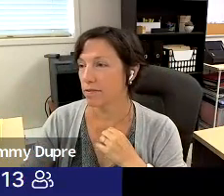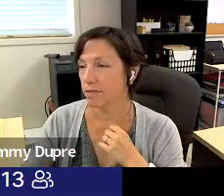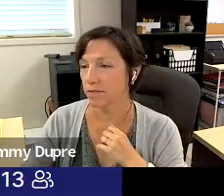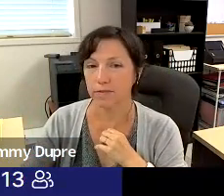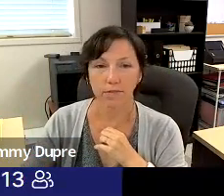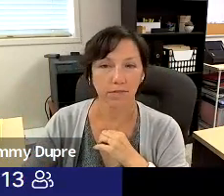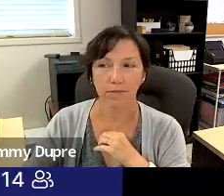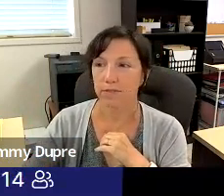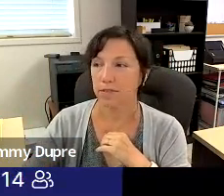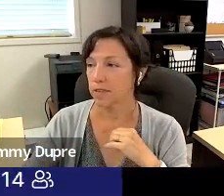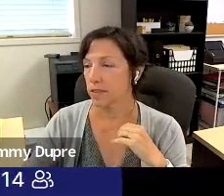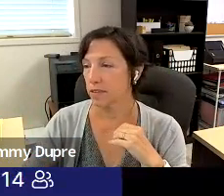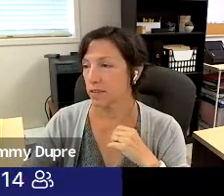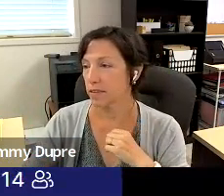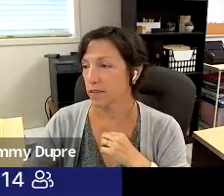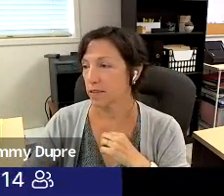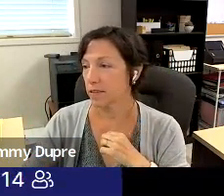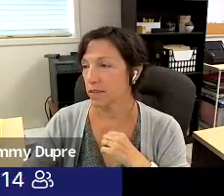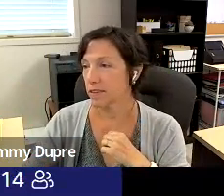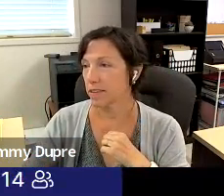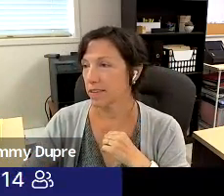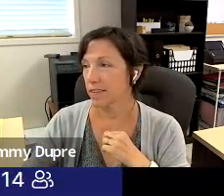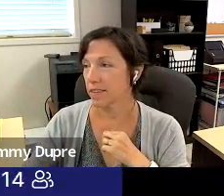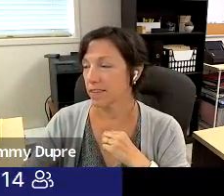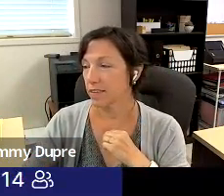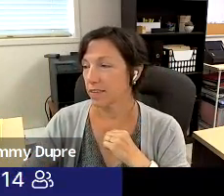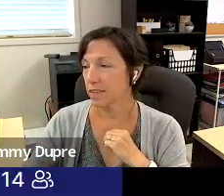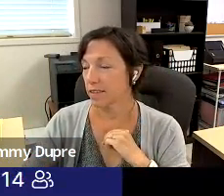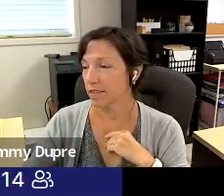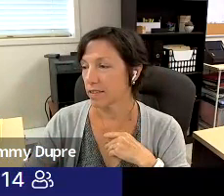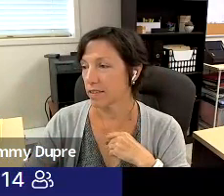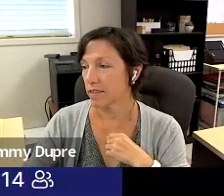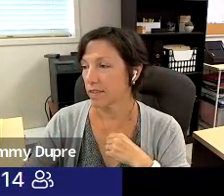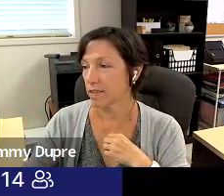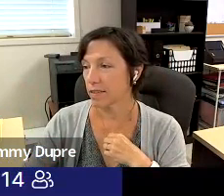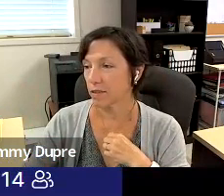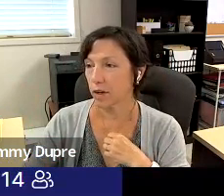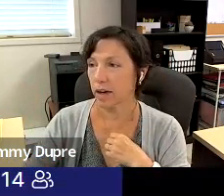Cool.